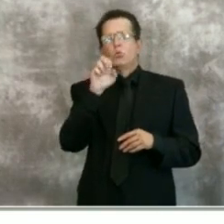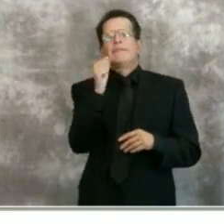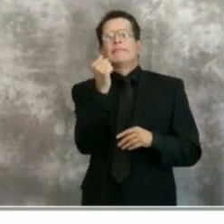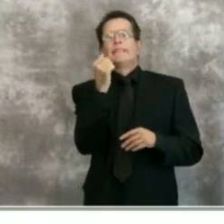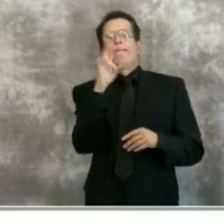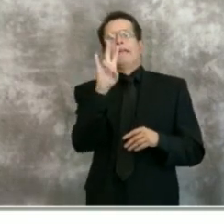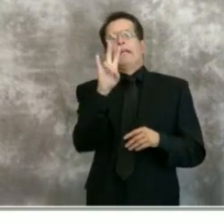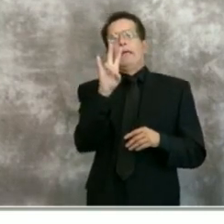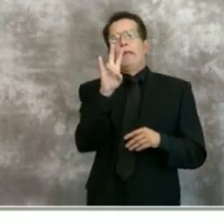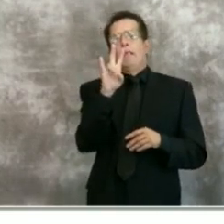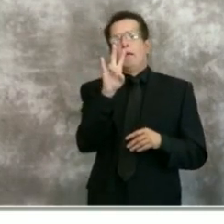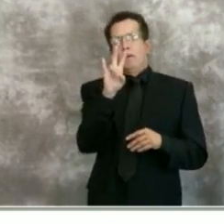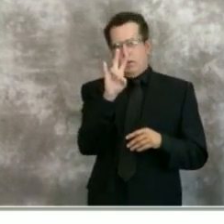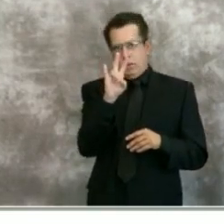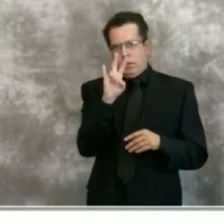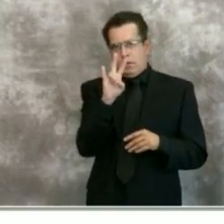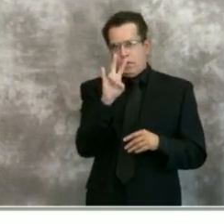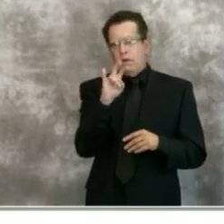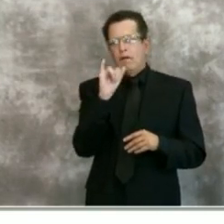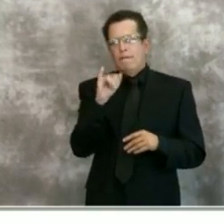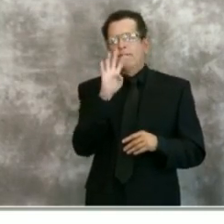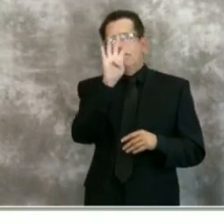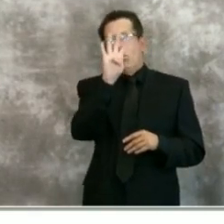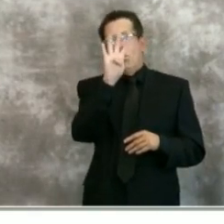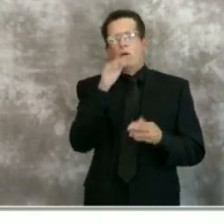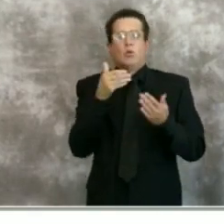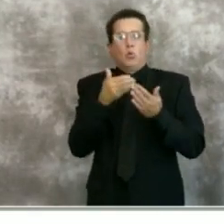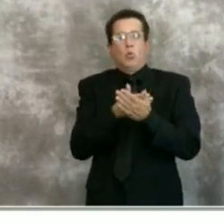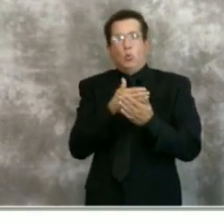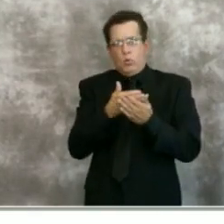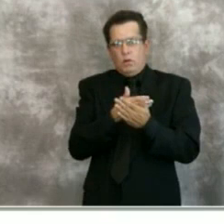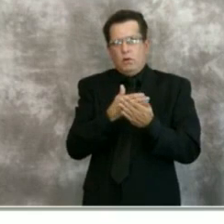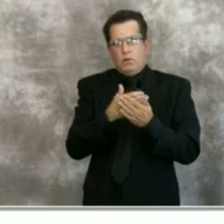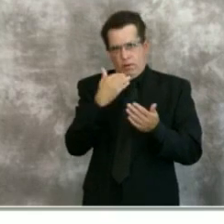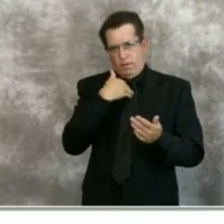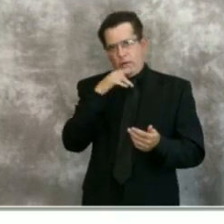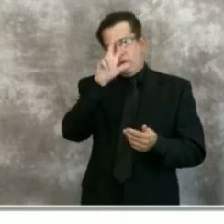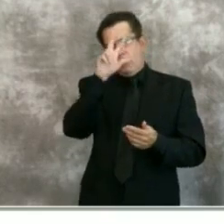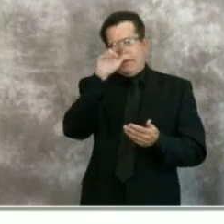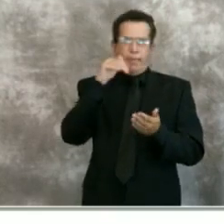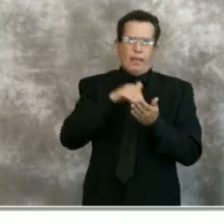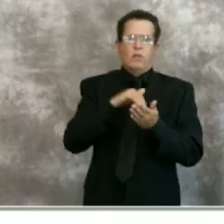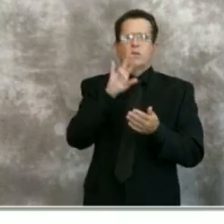THAT IN THIS WEEK ASSOCIATED. JUNE 11 THROUGH ABOUT. JUNE